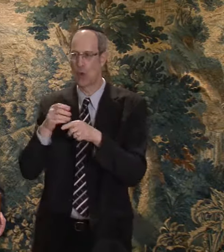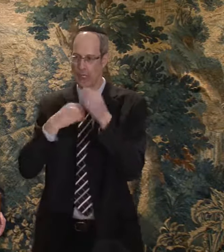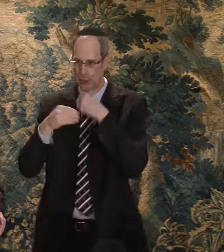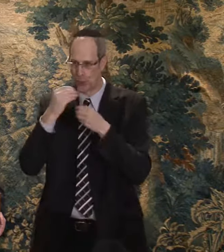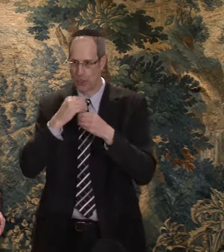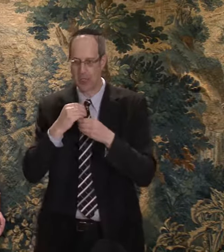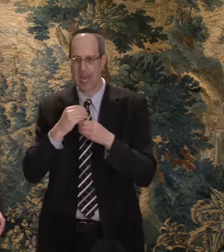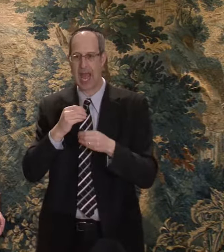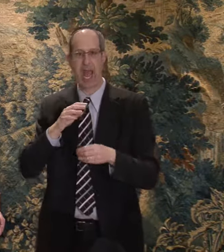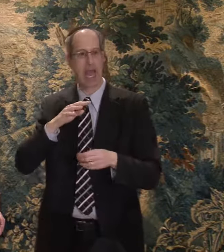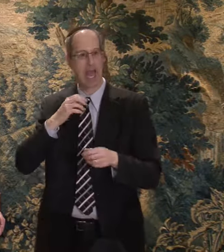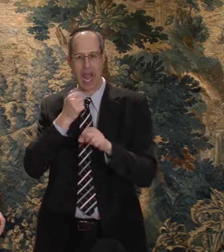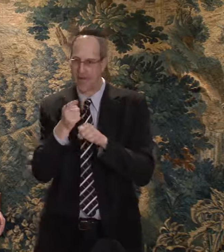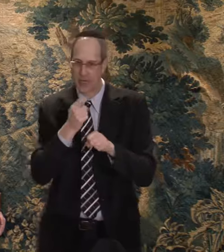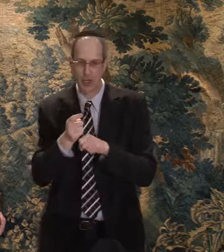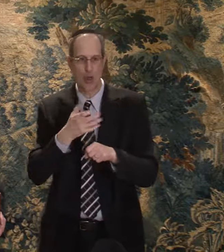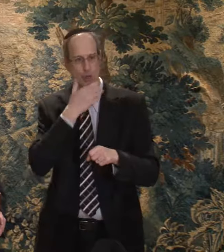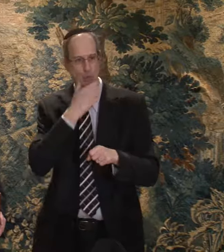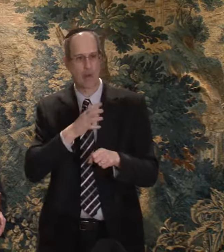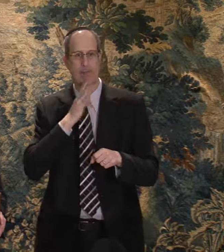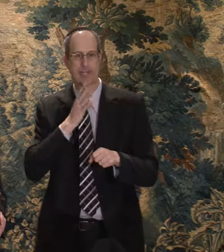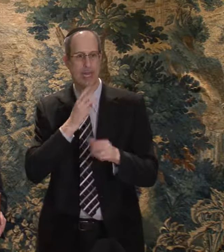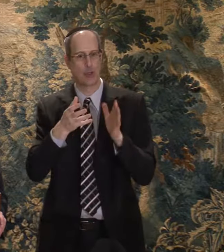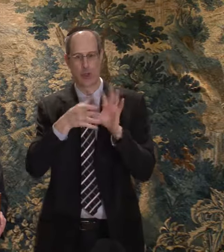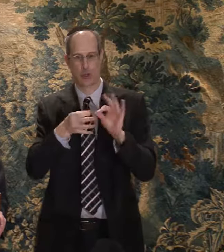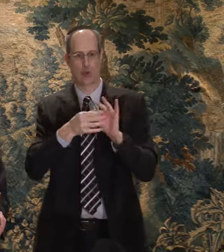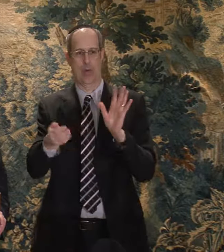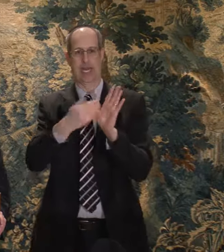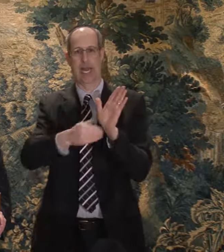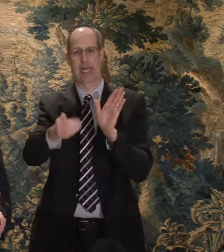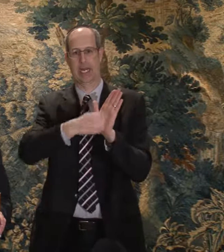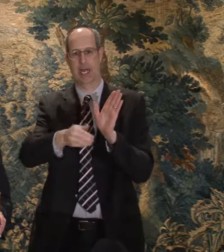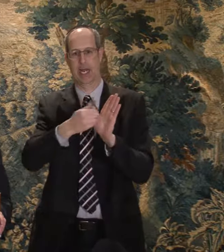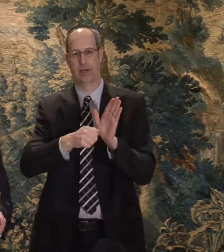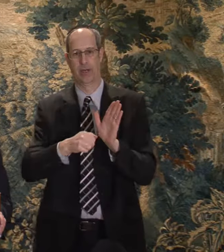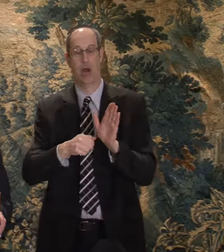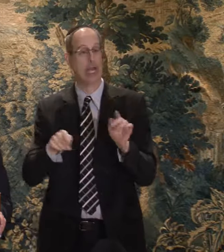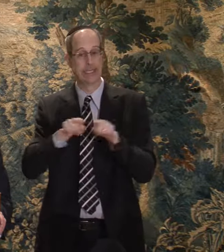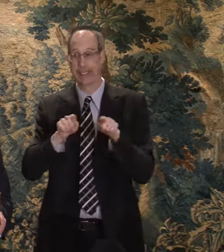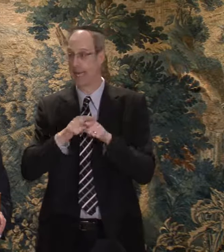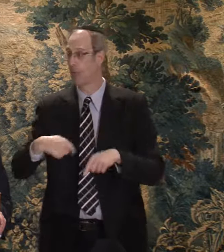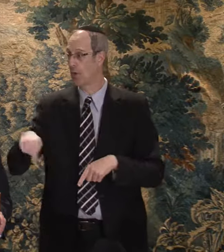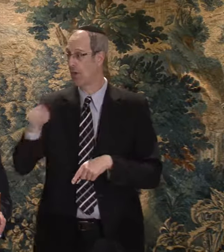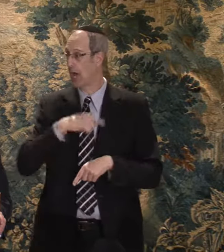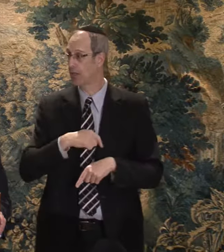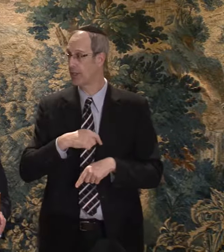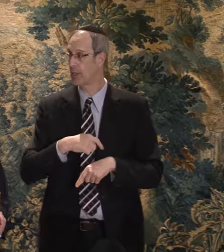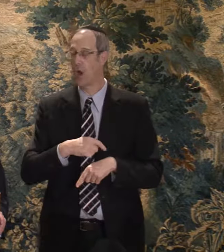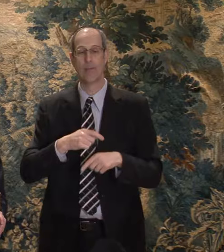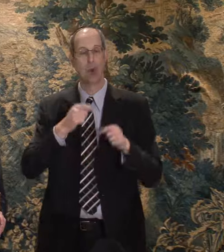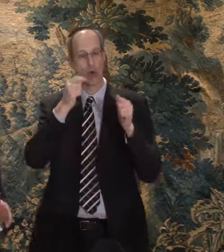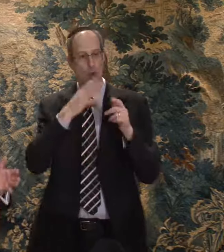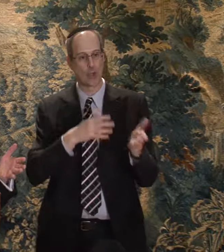river said this over and this is something that we should also take in our lives Borel Goya Omar Khayyam we all go